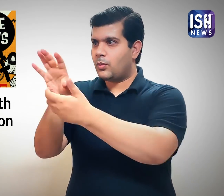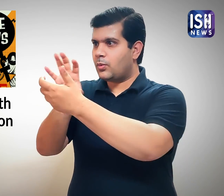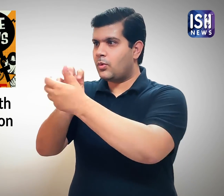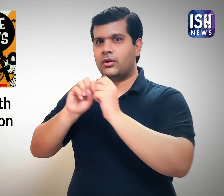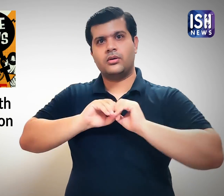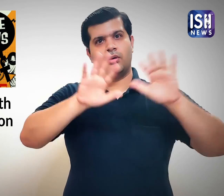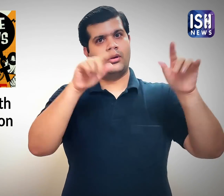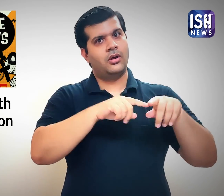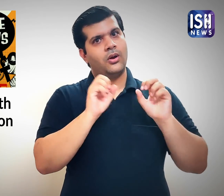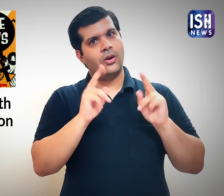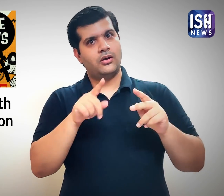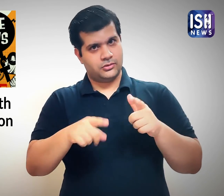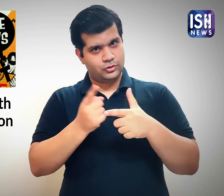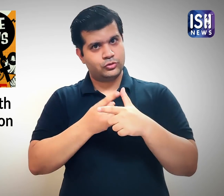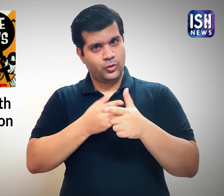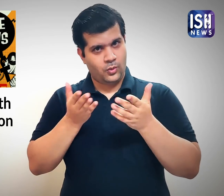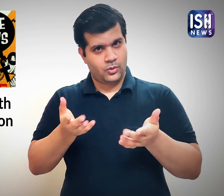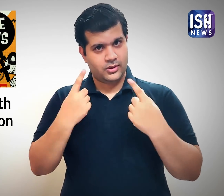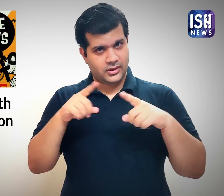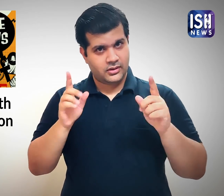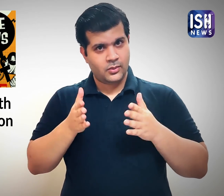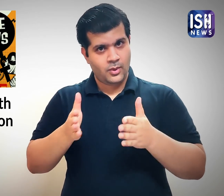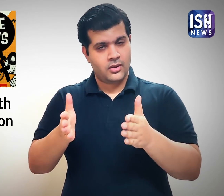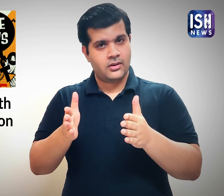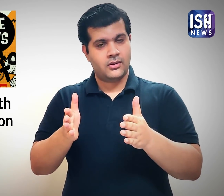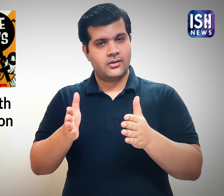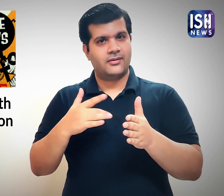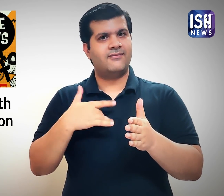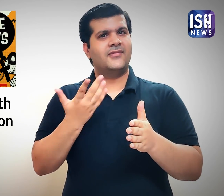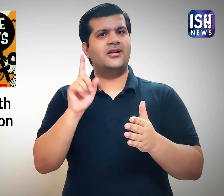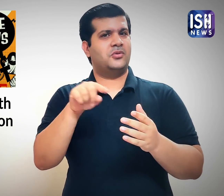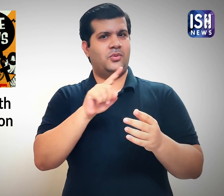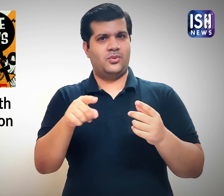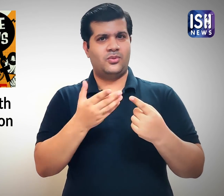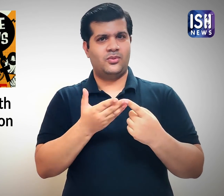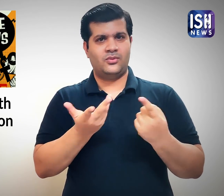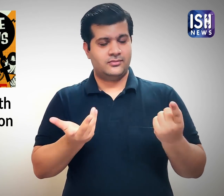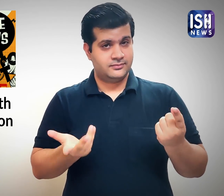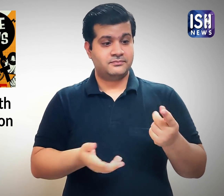Is recording a video like that and making it viral, right? Is this a joke? Its completely wrong!